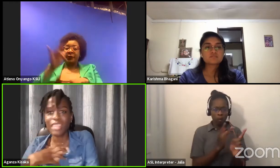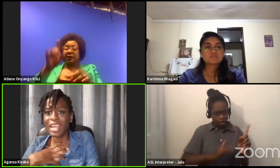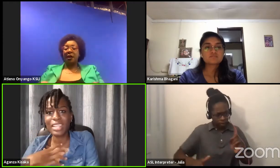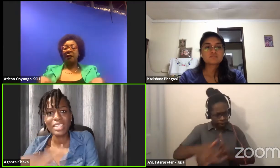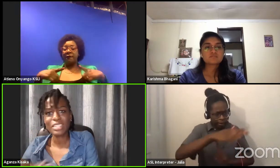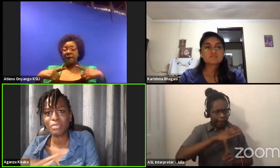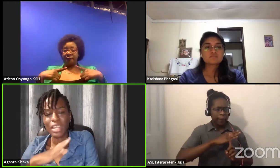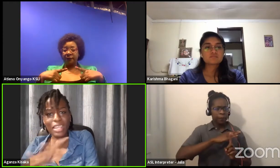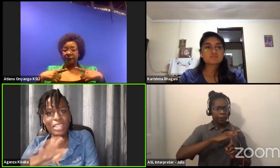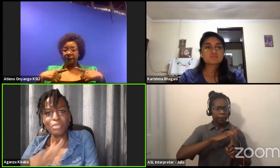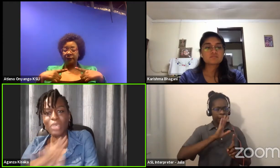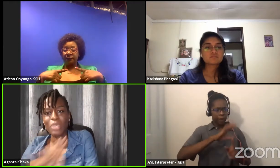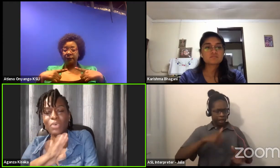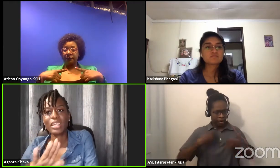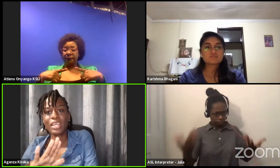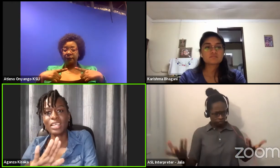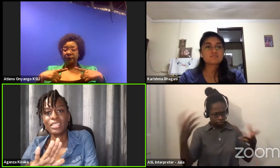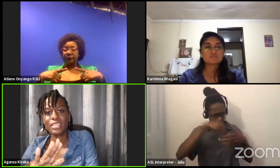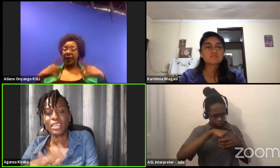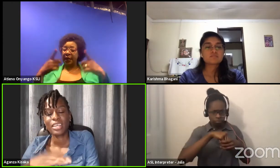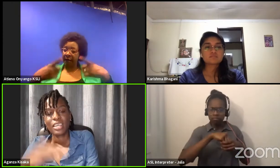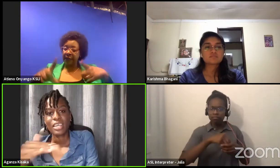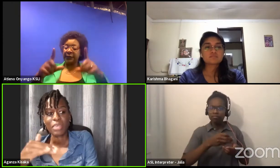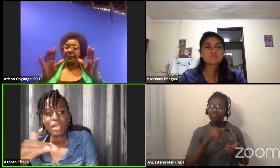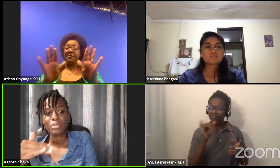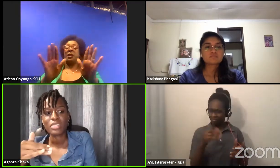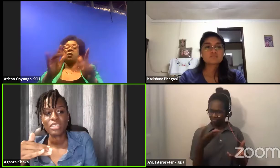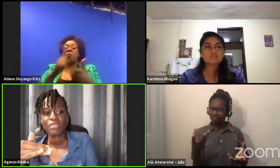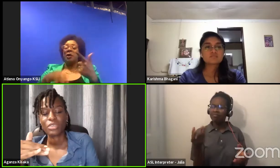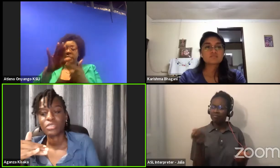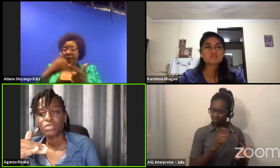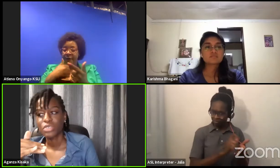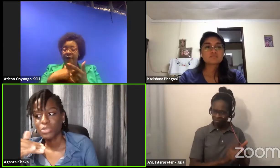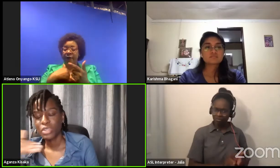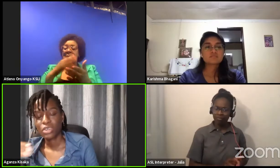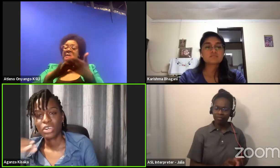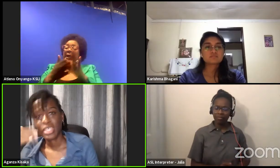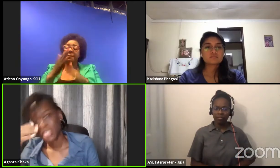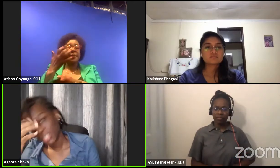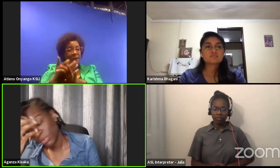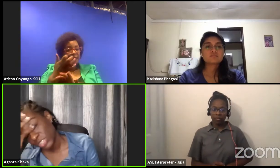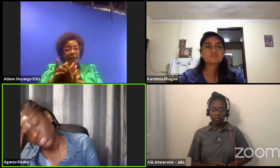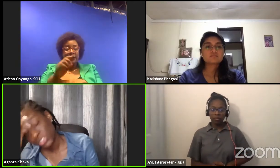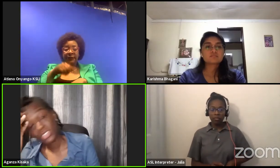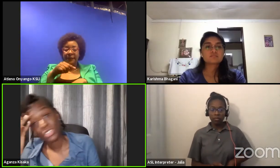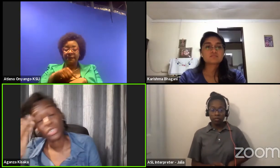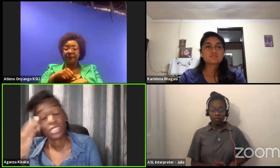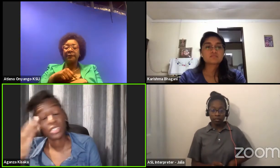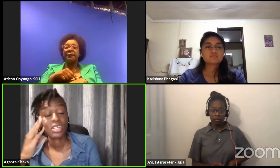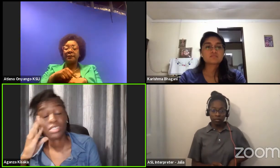and let it be what it is. It becomes difficult of course, when the audience then questions you and says,